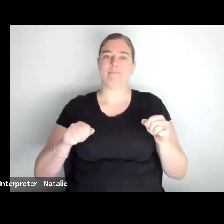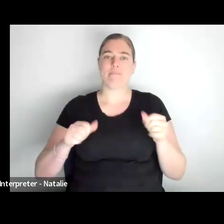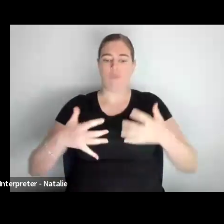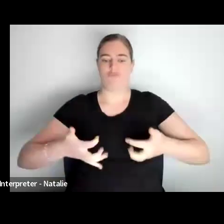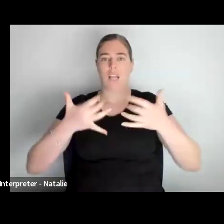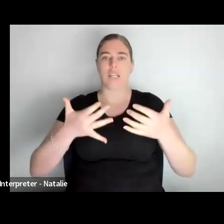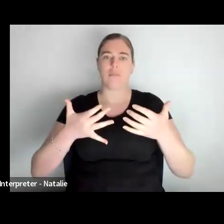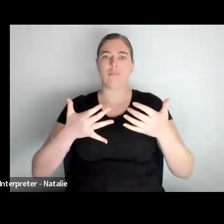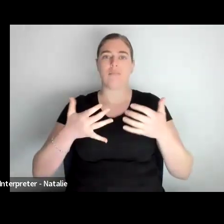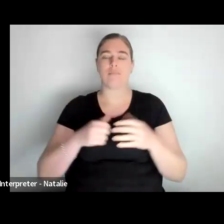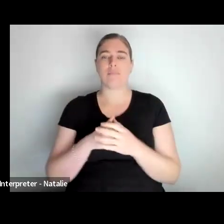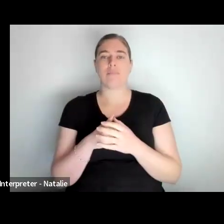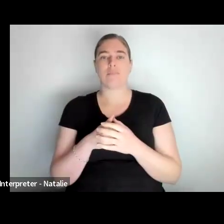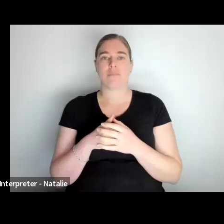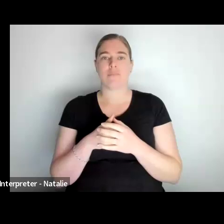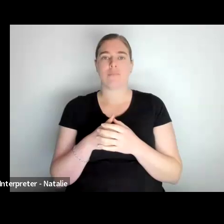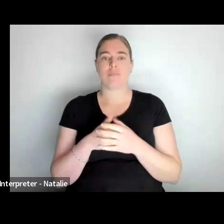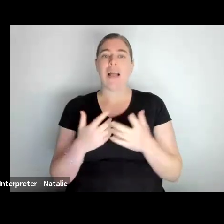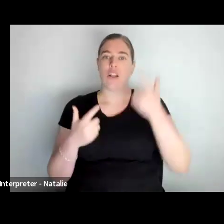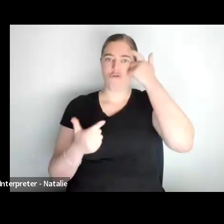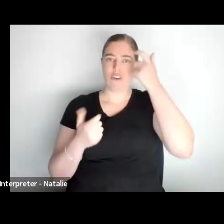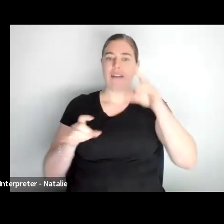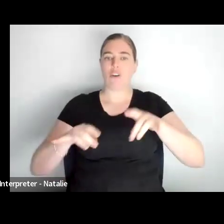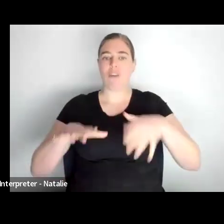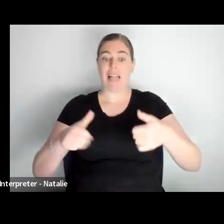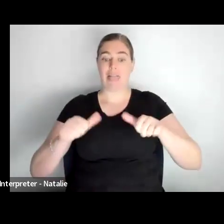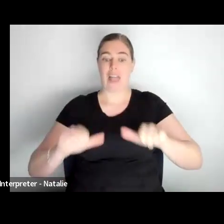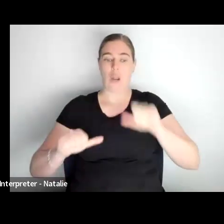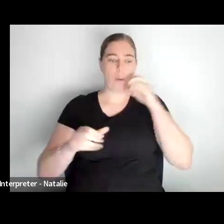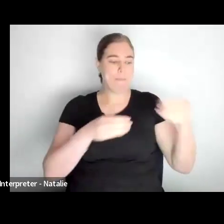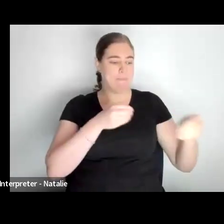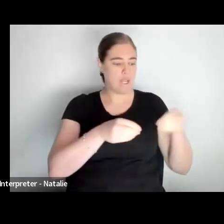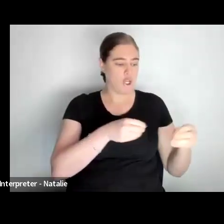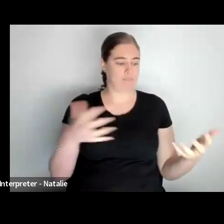revised scores and Creative Australia staff then apply the budget to that final ranking of budgets